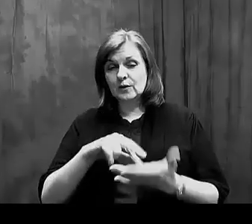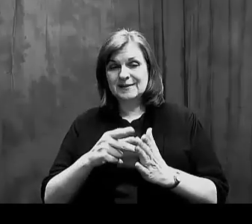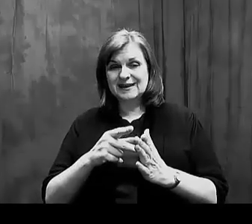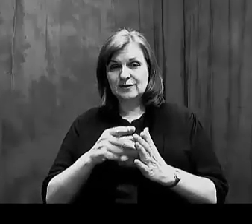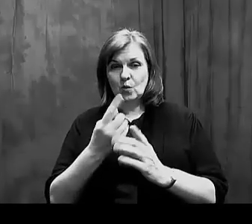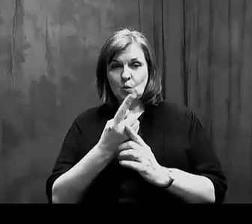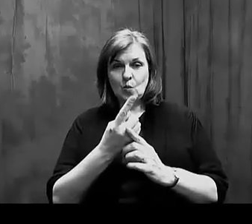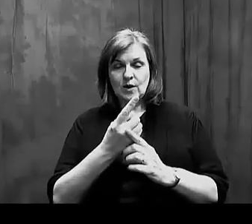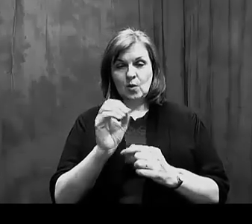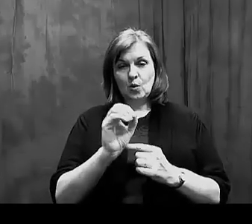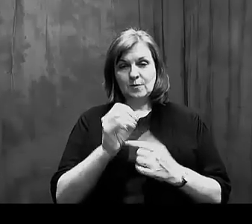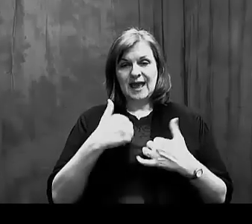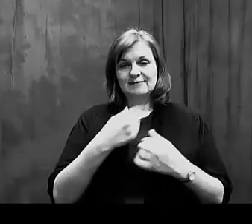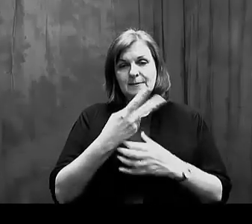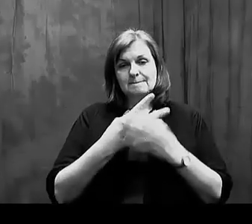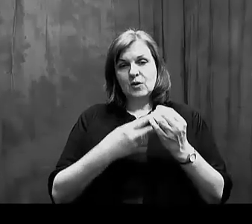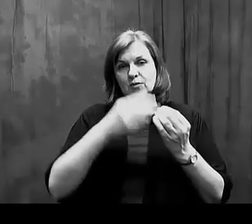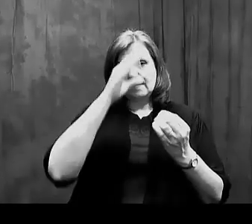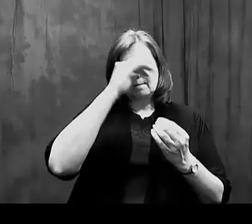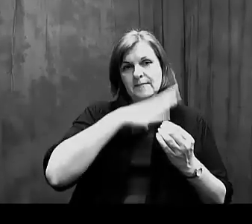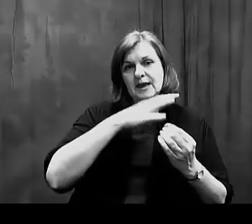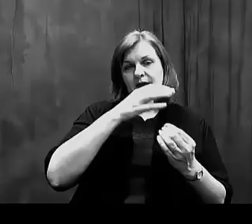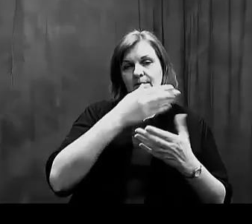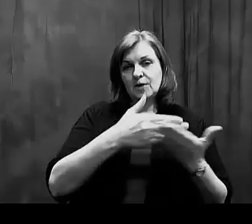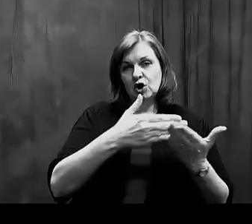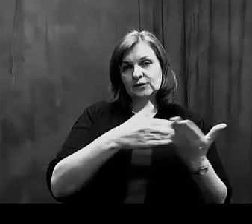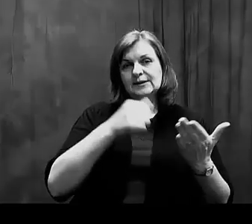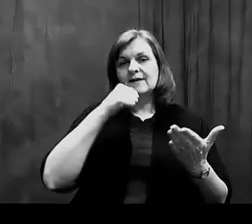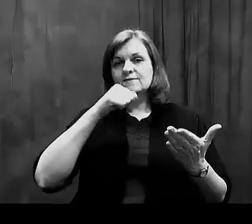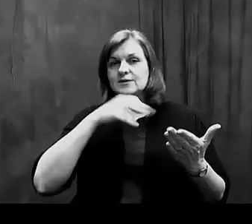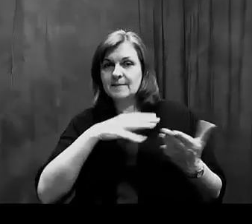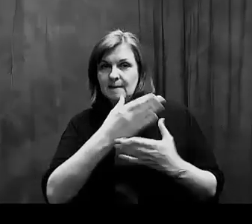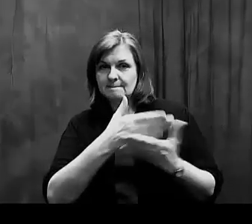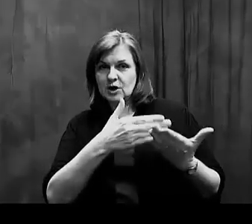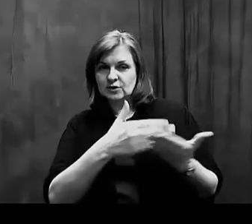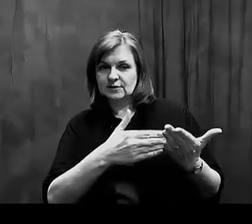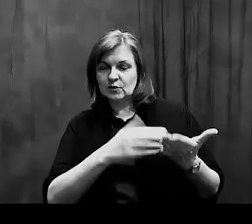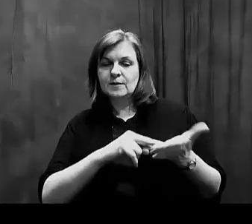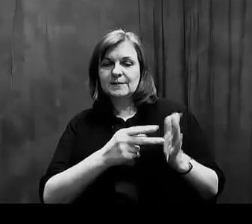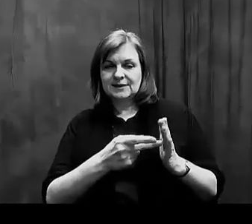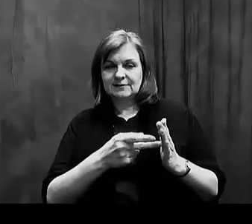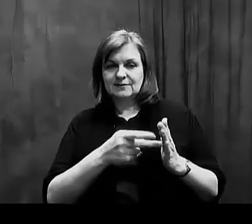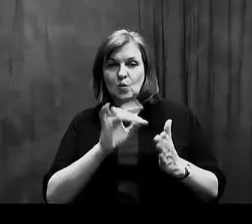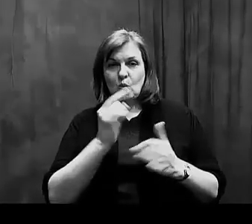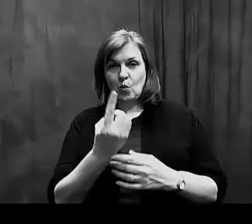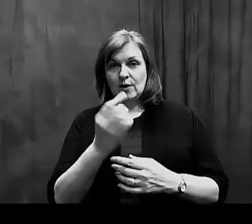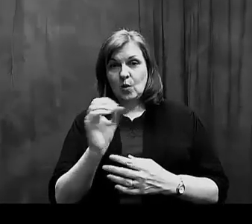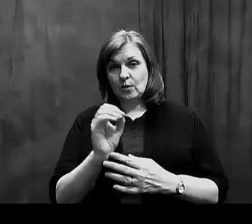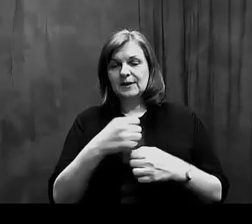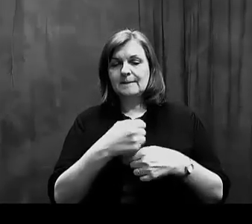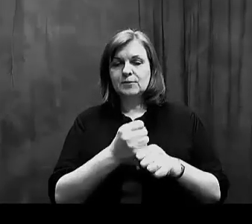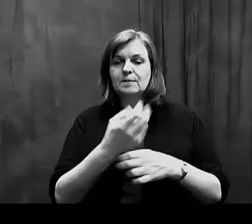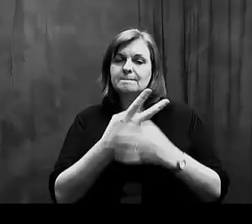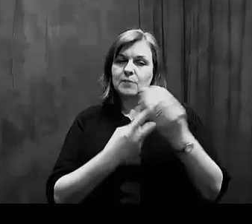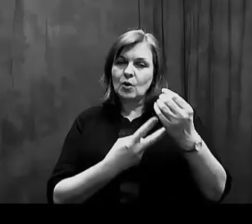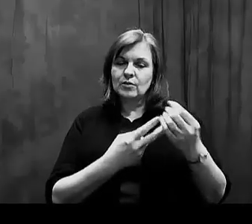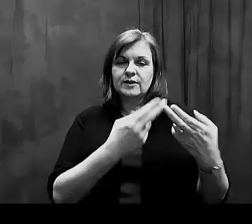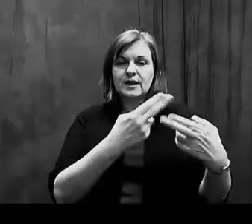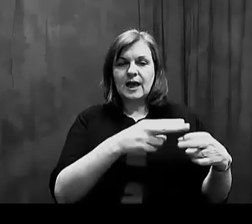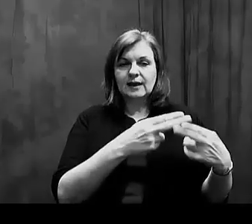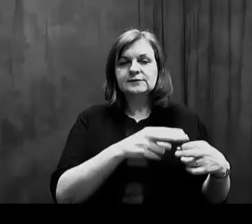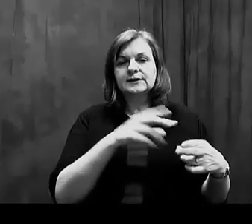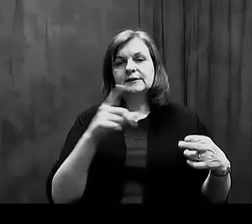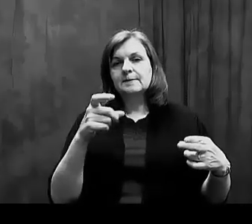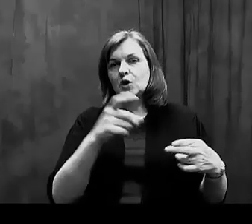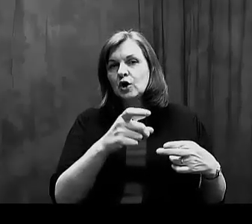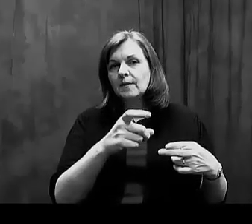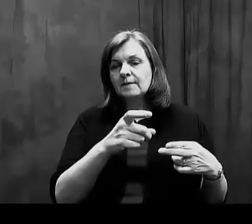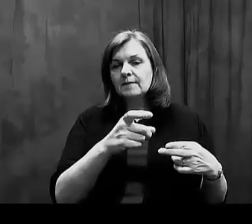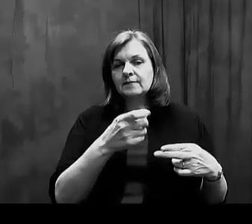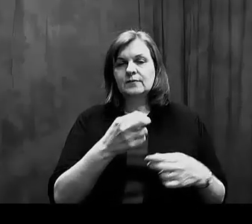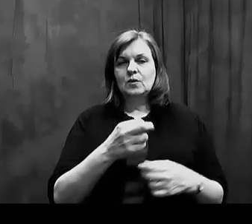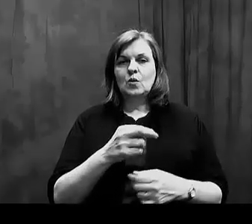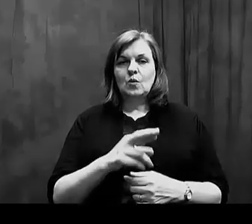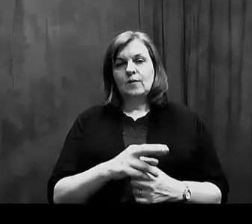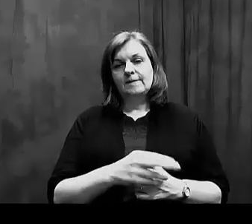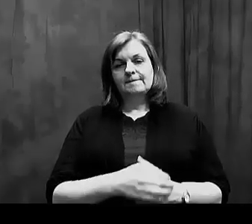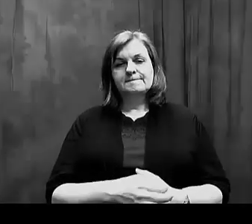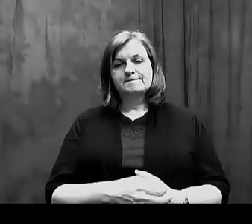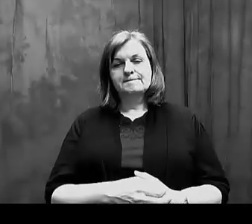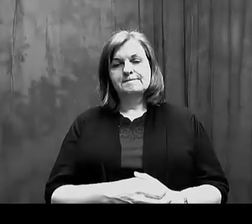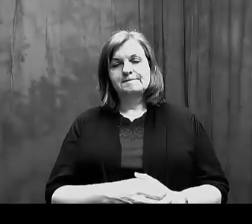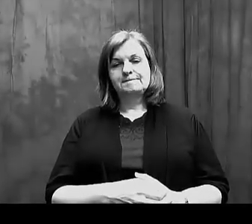or a detected need for an increase in genetic variability